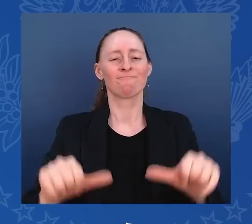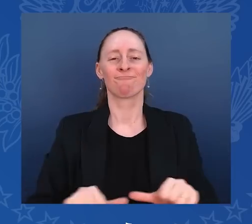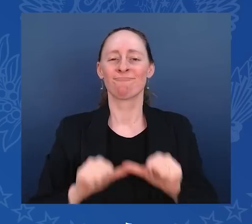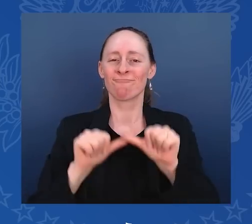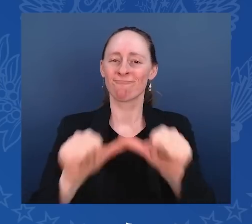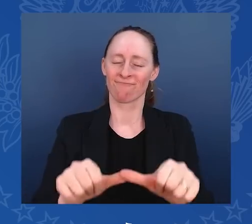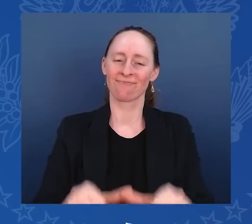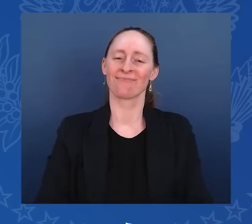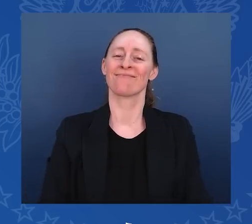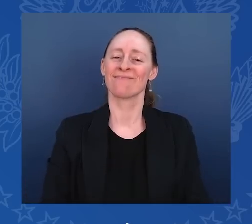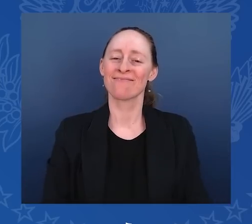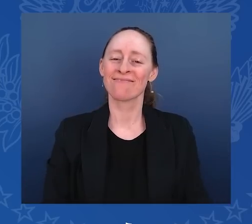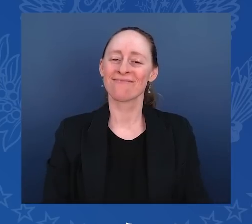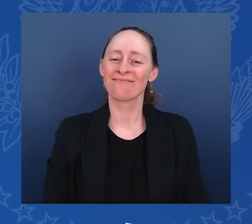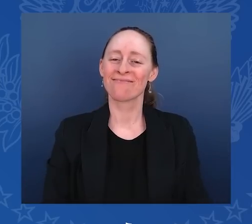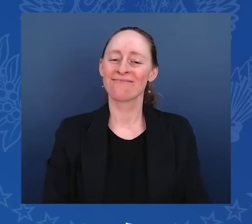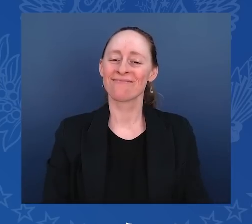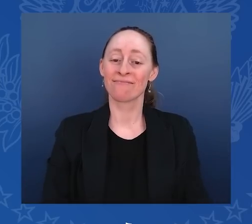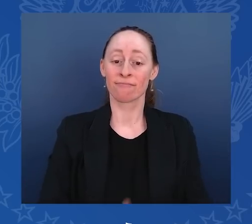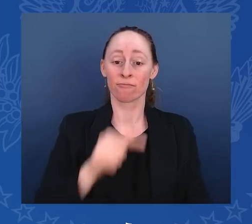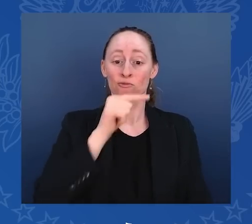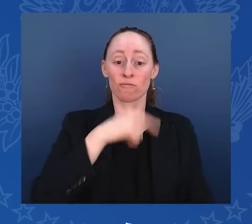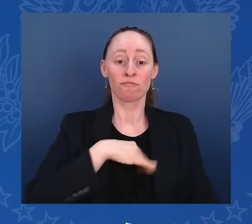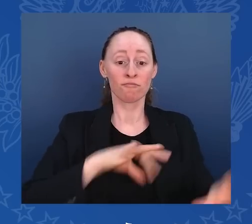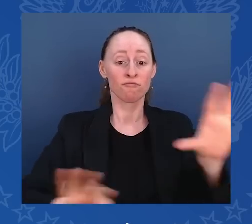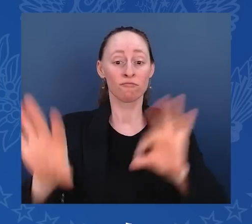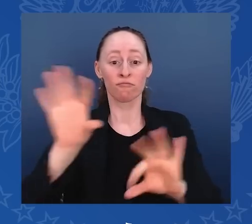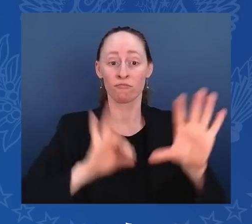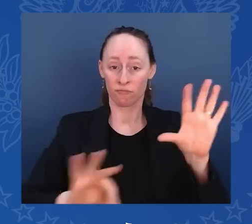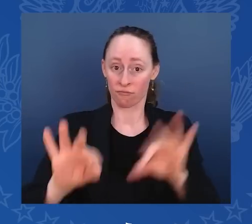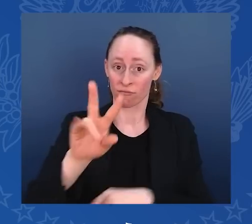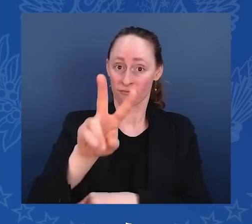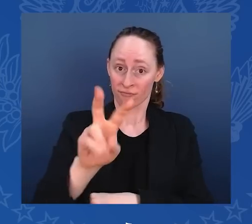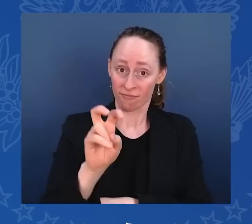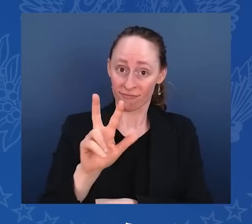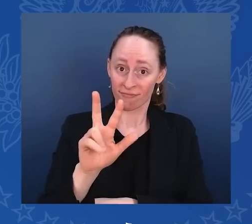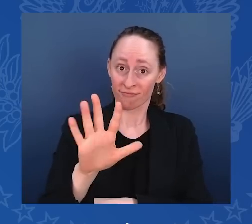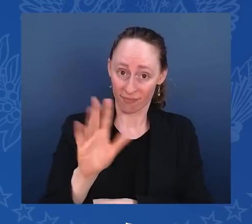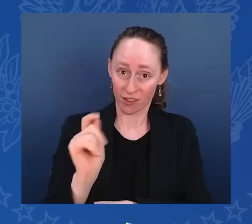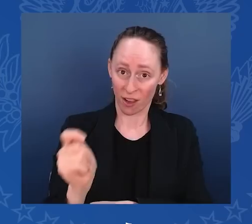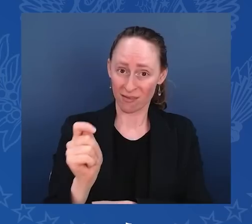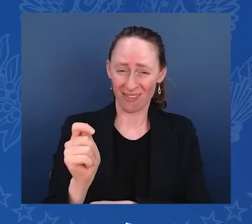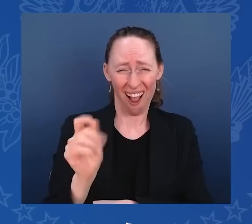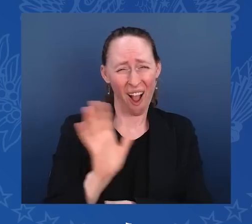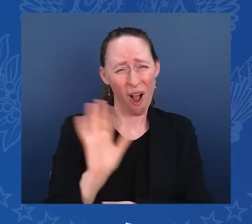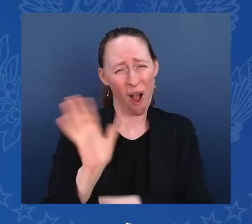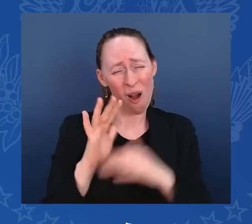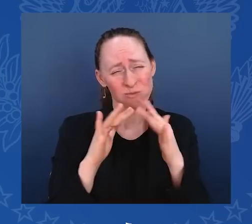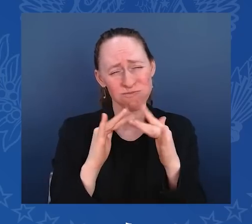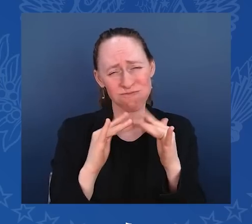slate of judicial nominees ever in the history of America that represents all of America and the best of America.